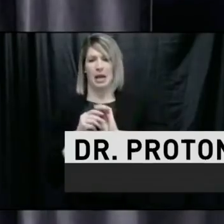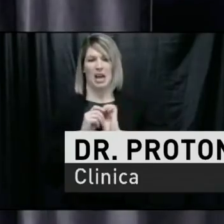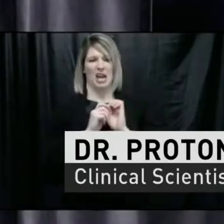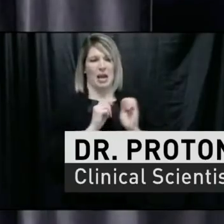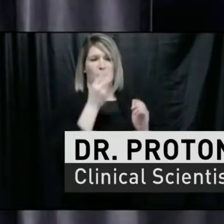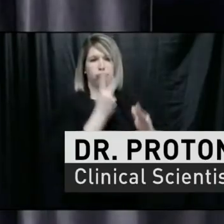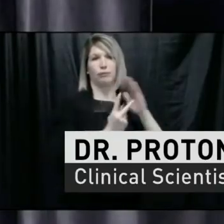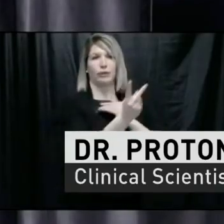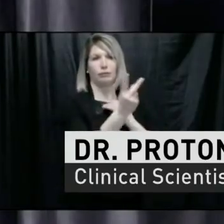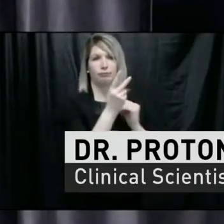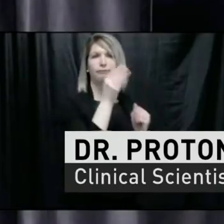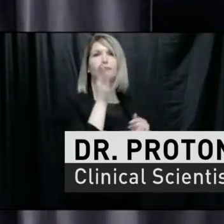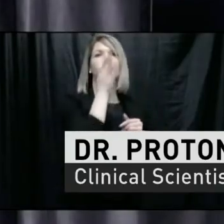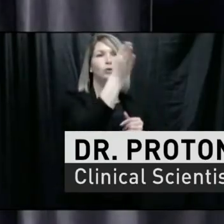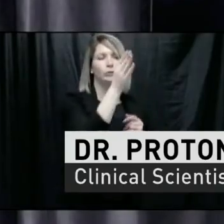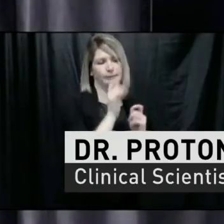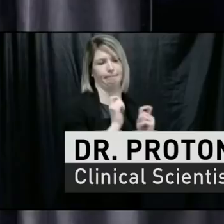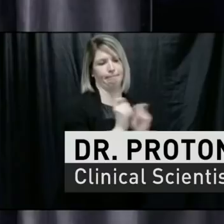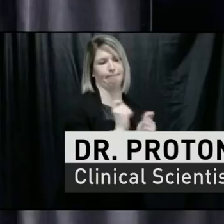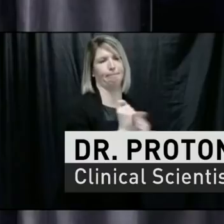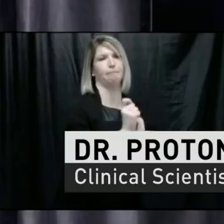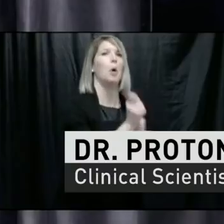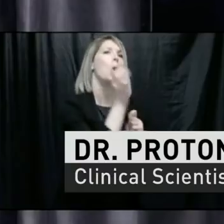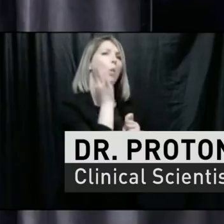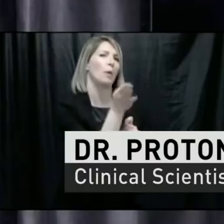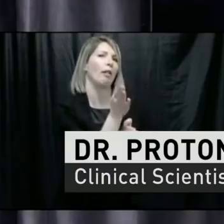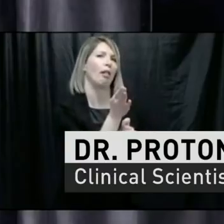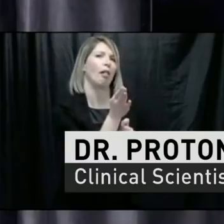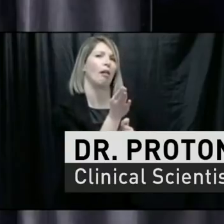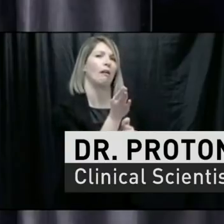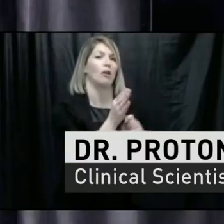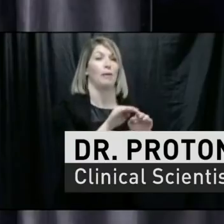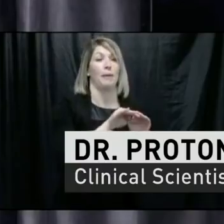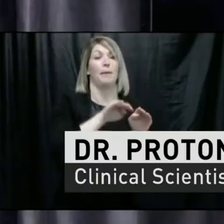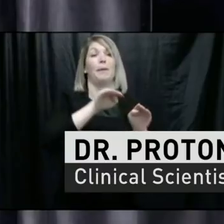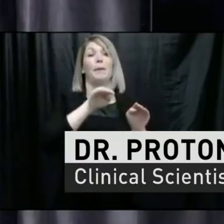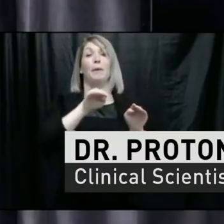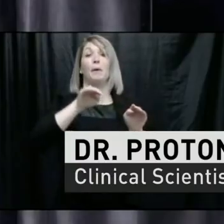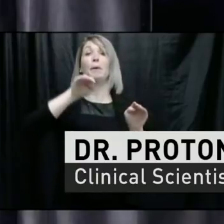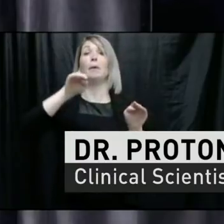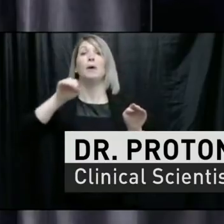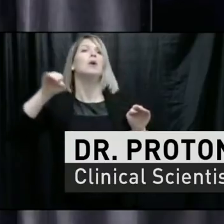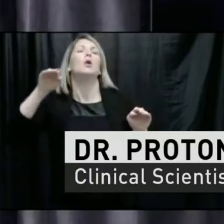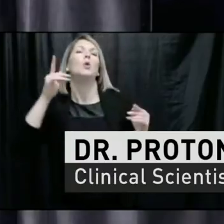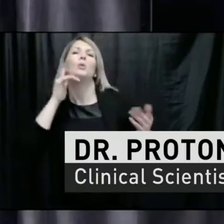CONSTANTLY KEEPING AN EYE ON WHAT IS HAPPENING AND SUBSEQUENTLY REVISITING THE